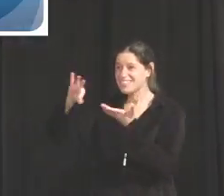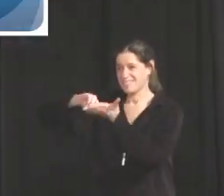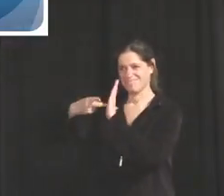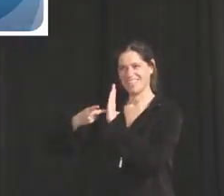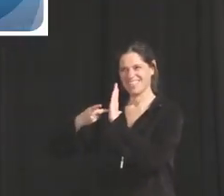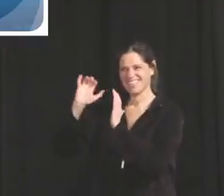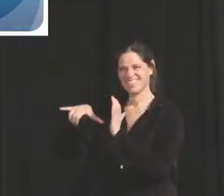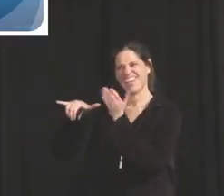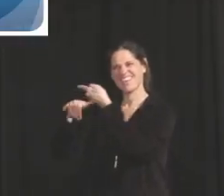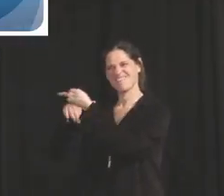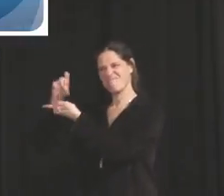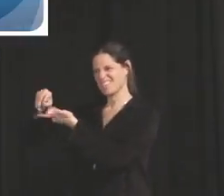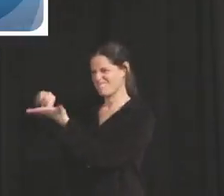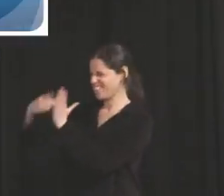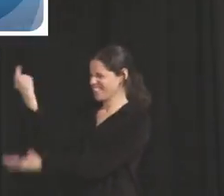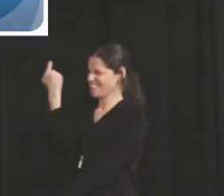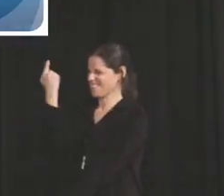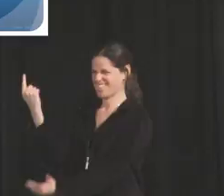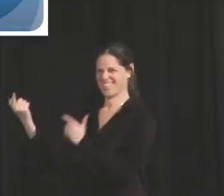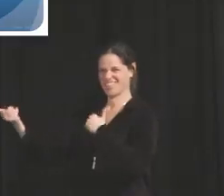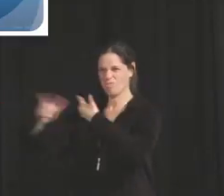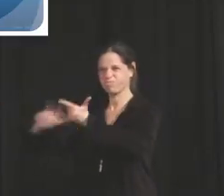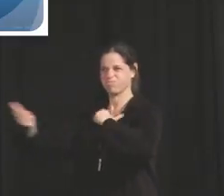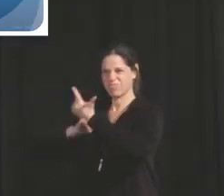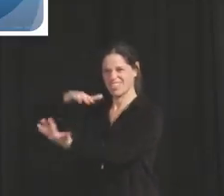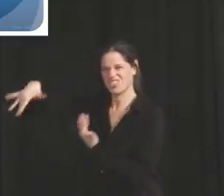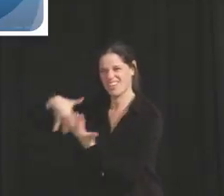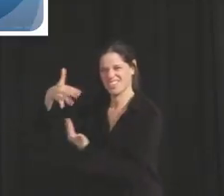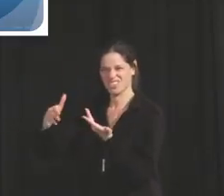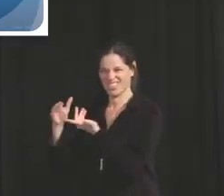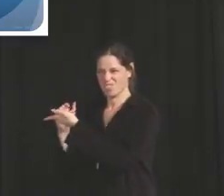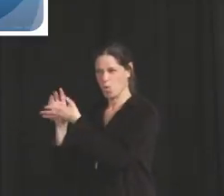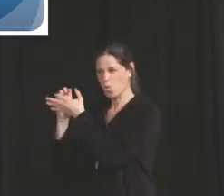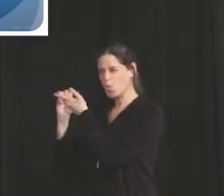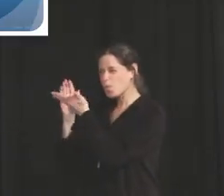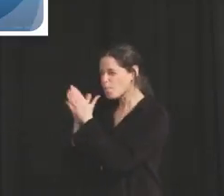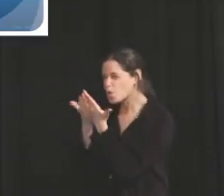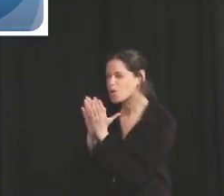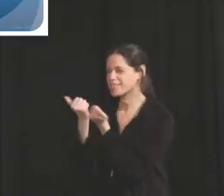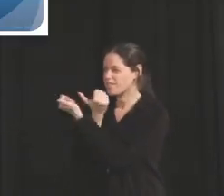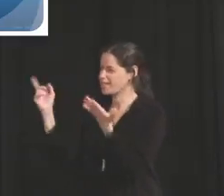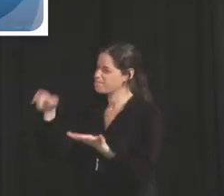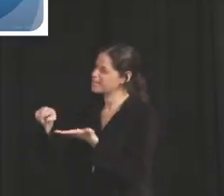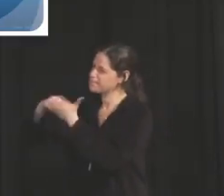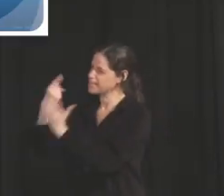Which means, you know, there has to be an interactive component to it,